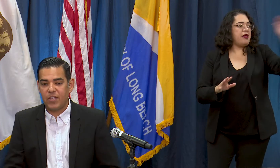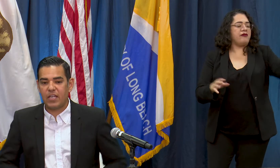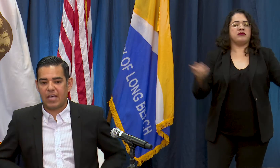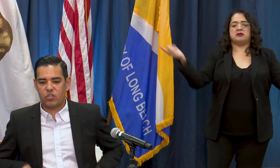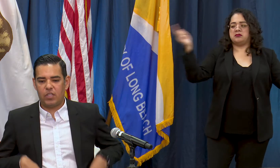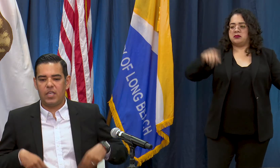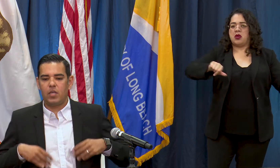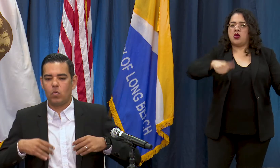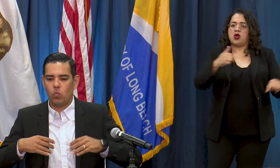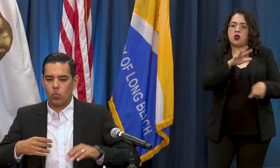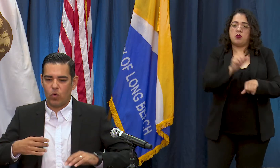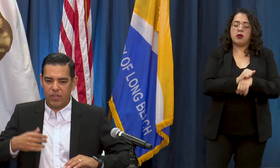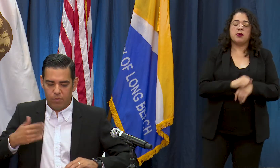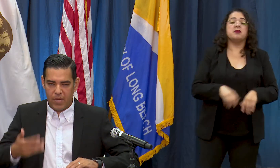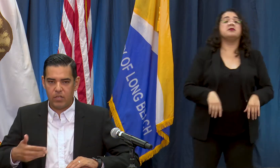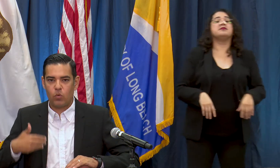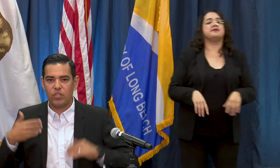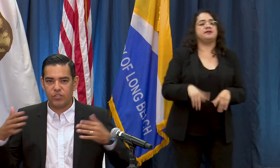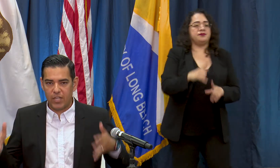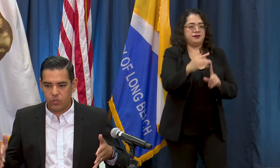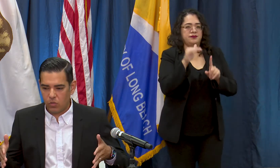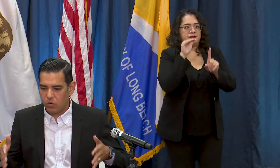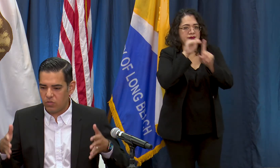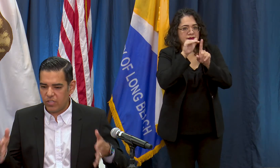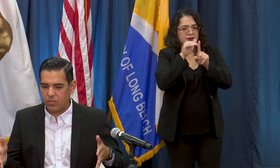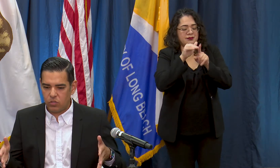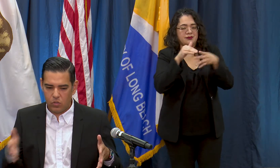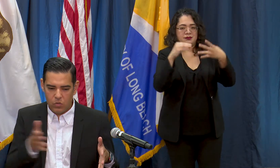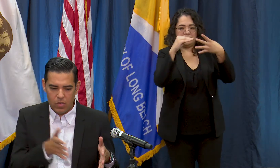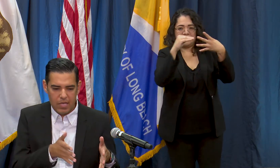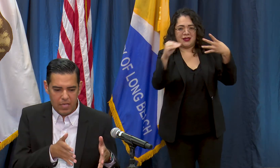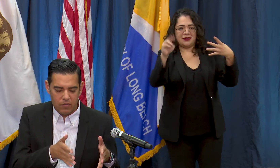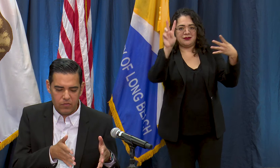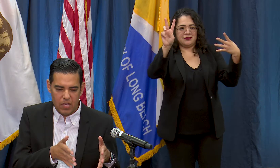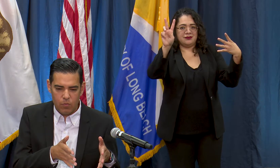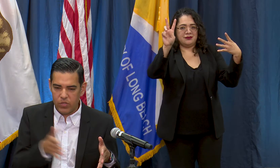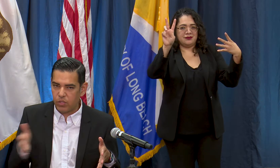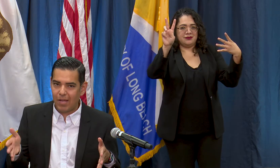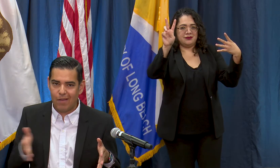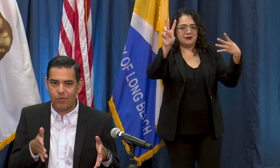actually as a reminder we're in stage two. Stage two we still have